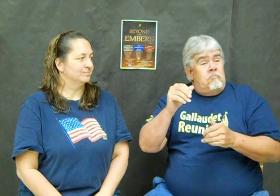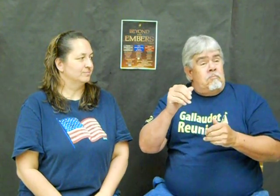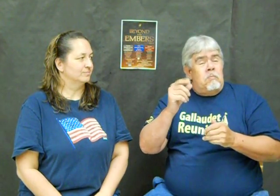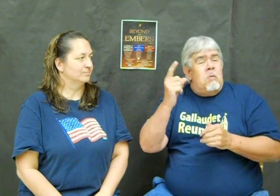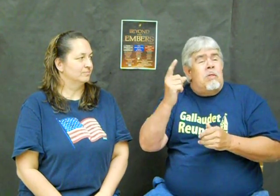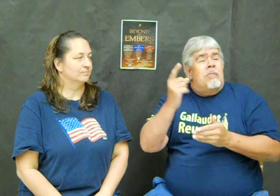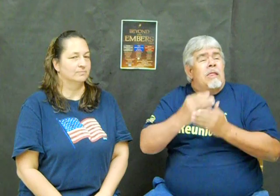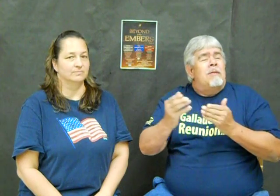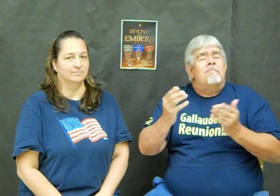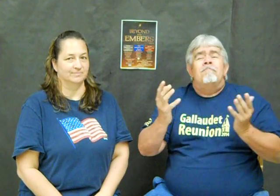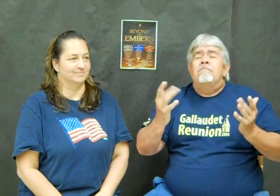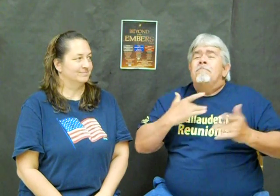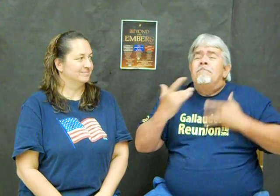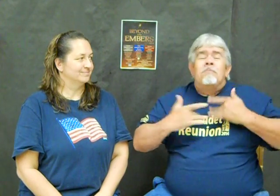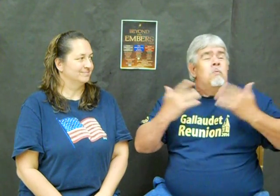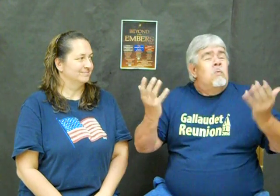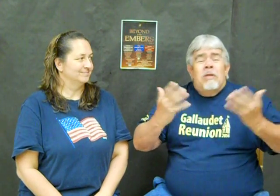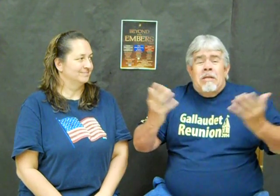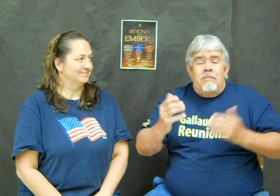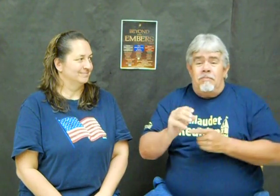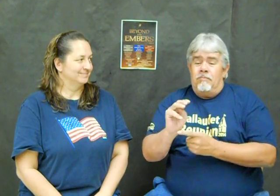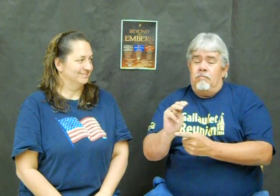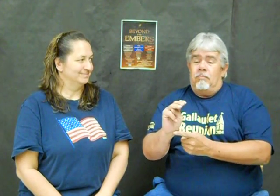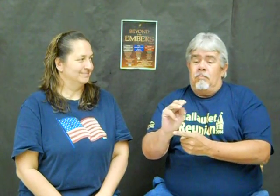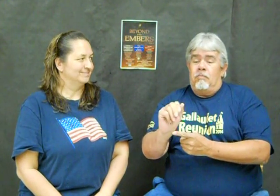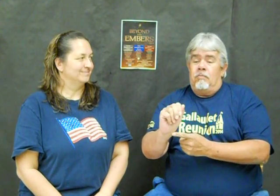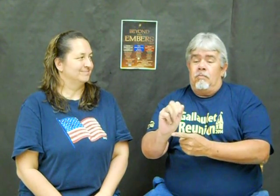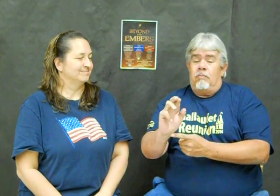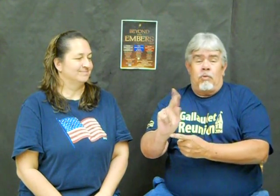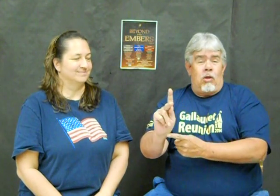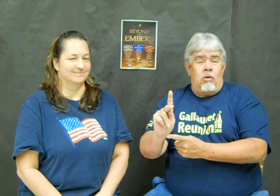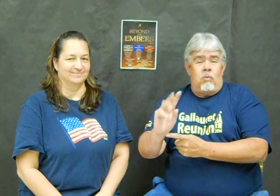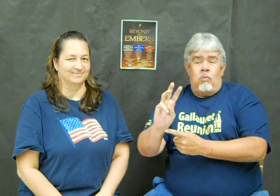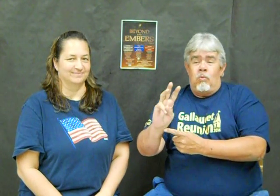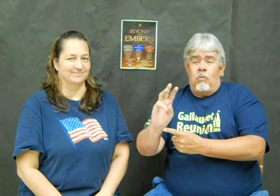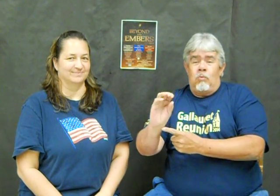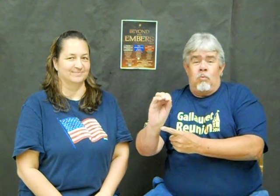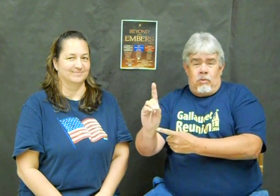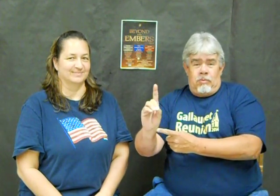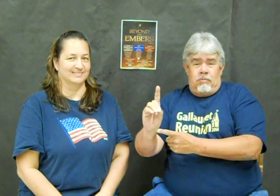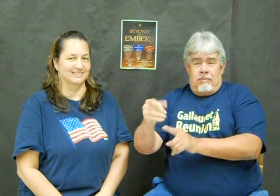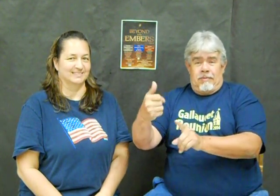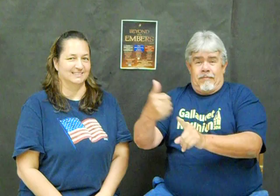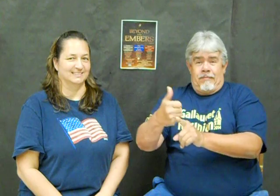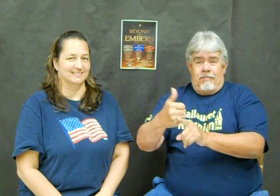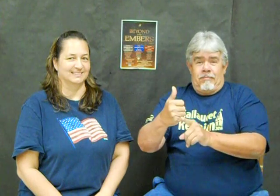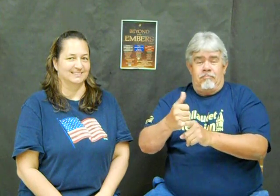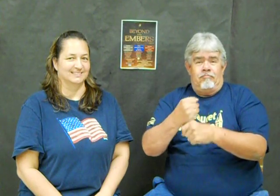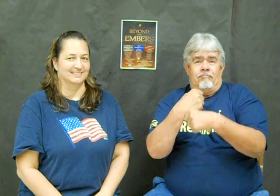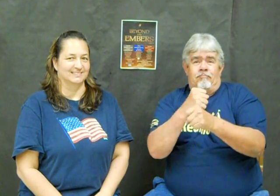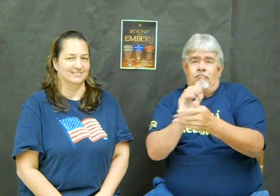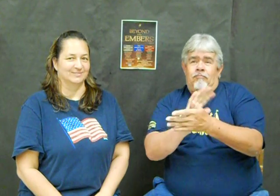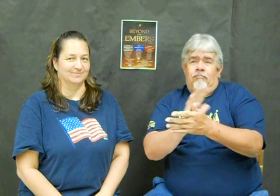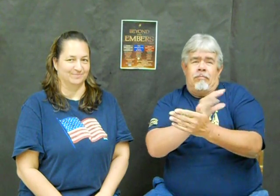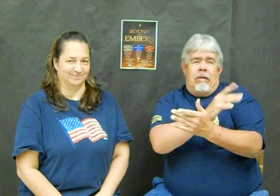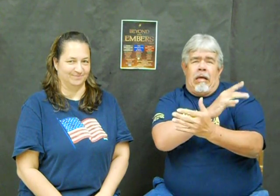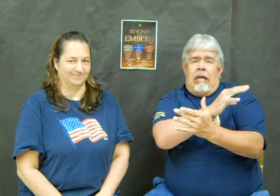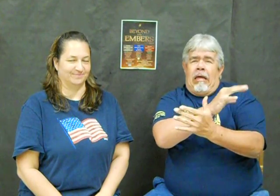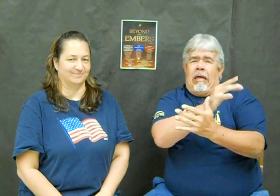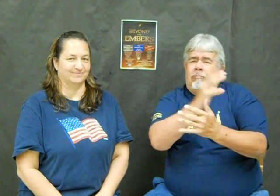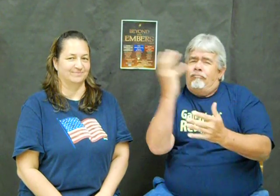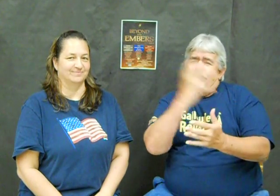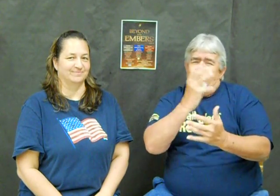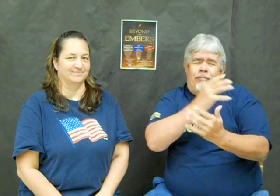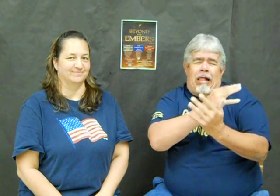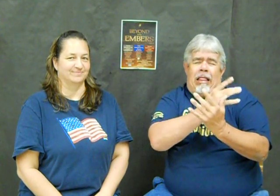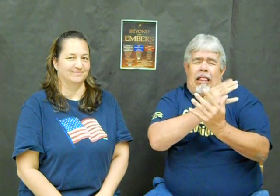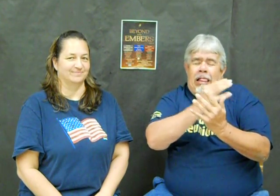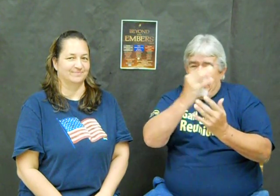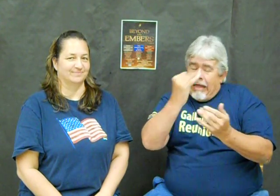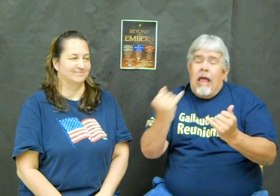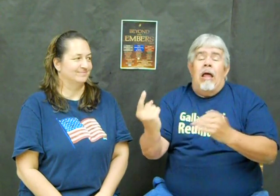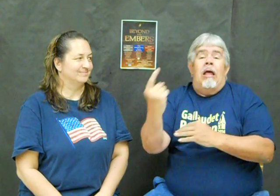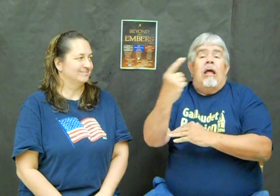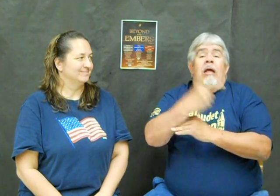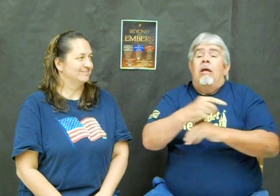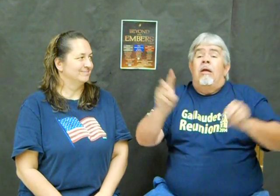The one most exciting thing is Mark Wood who himself produced all the awesome movies